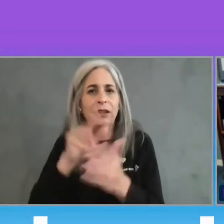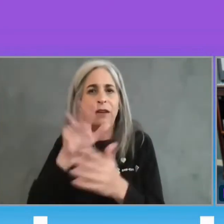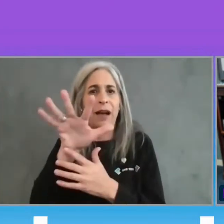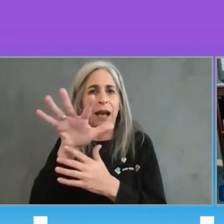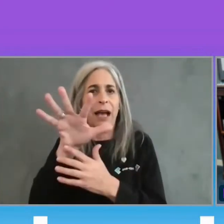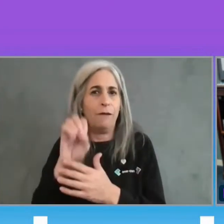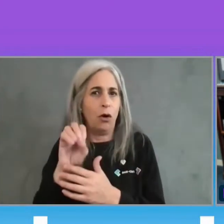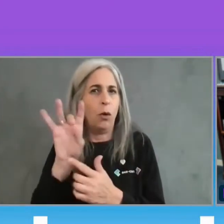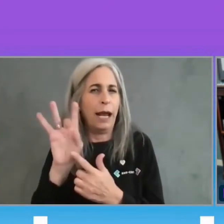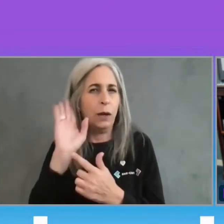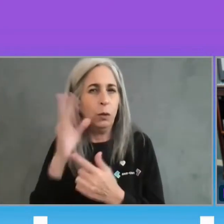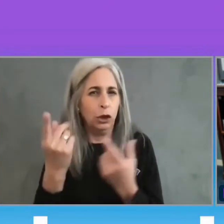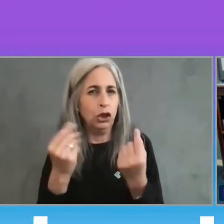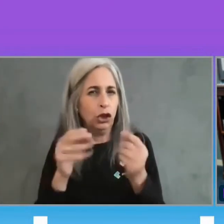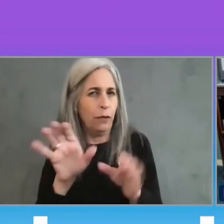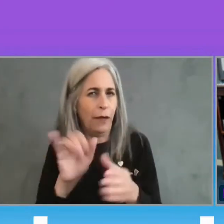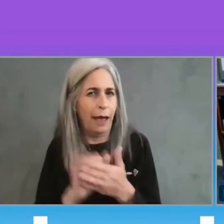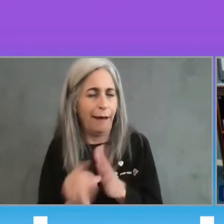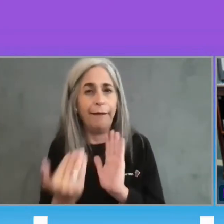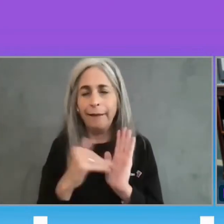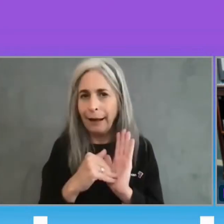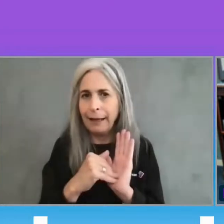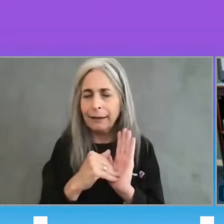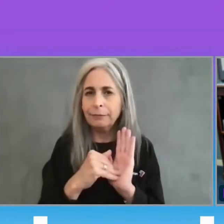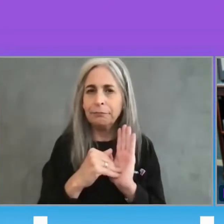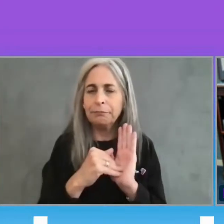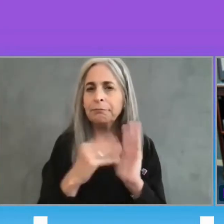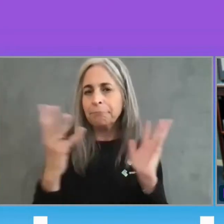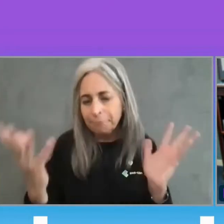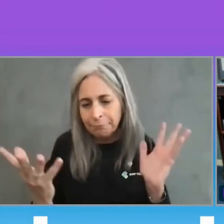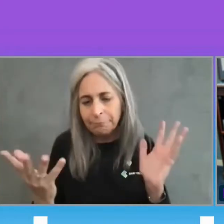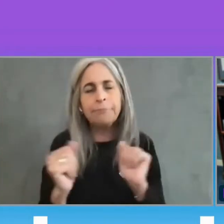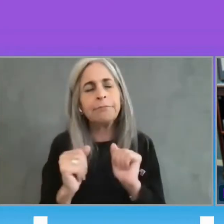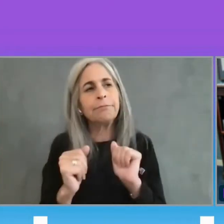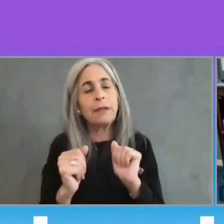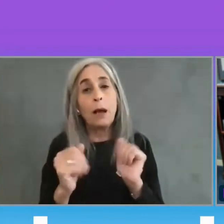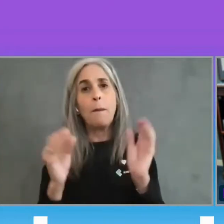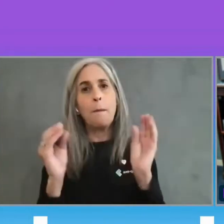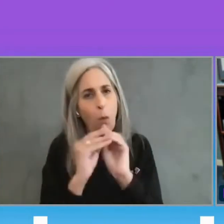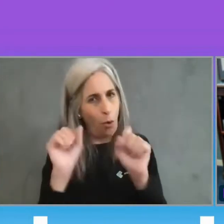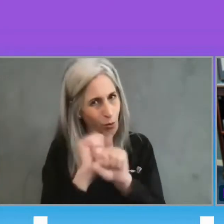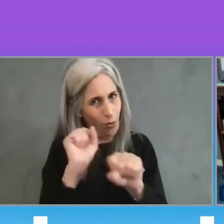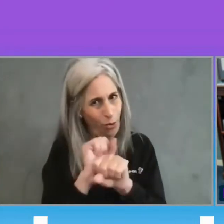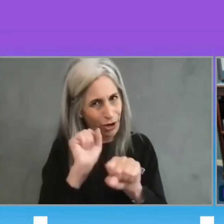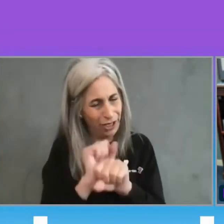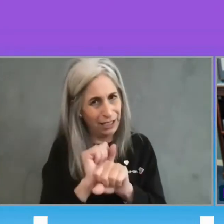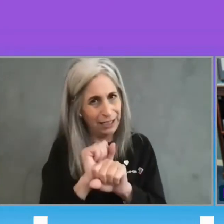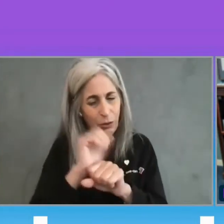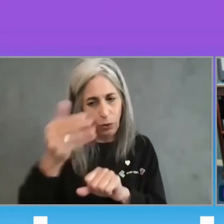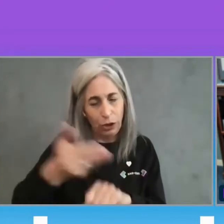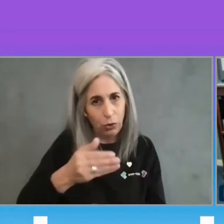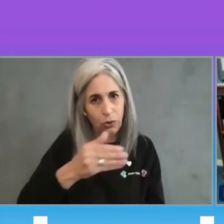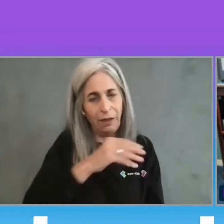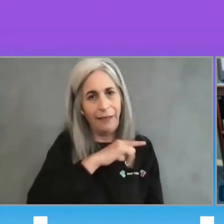going to do. And again you know we there's a lot more work. And